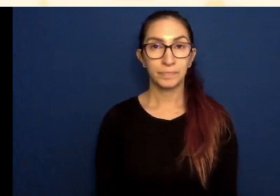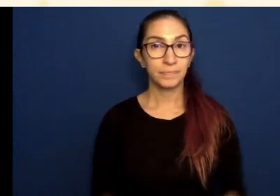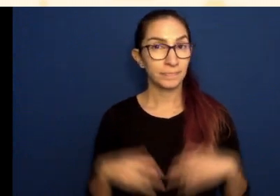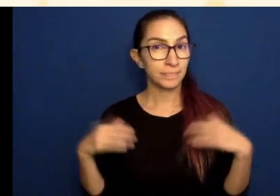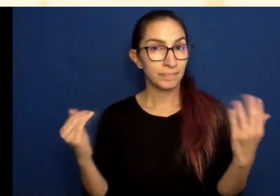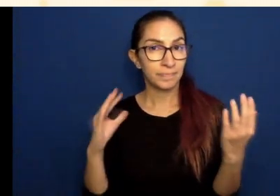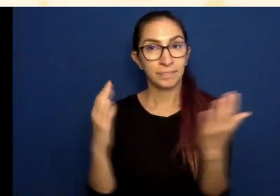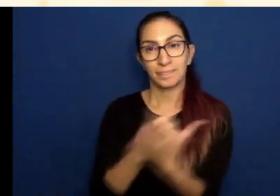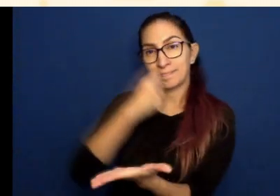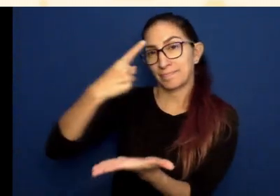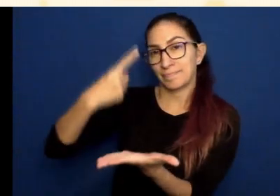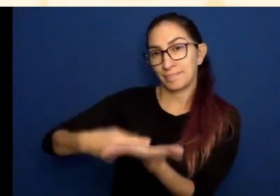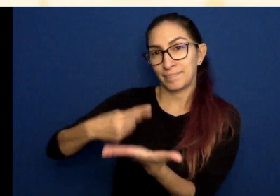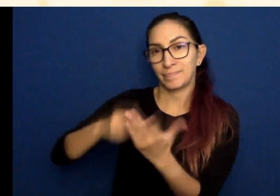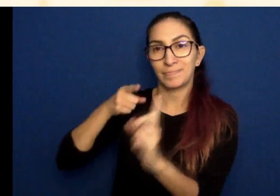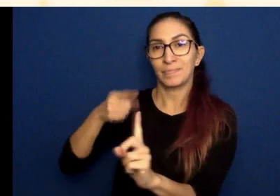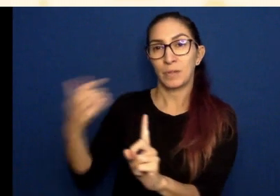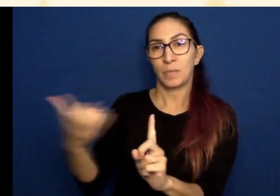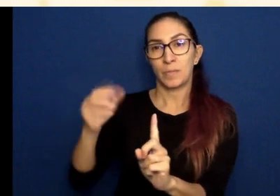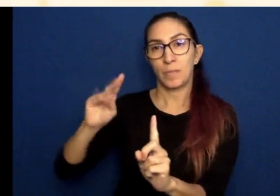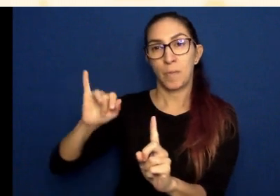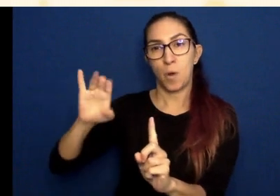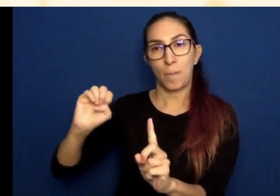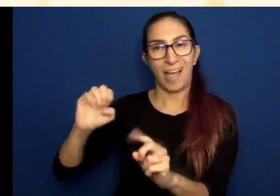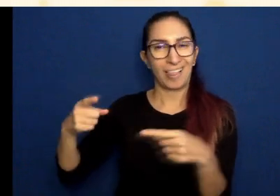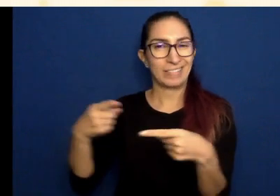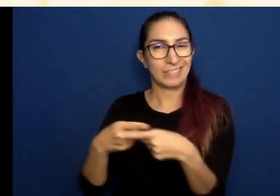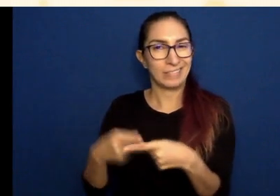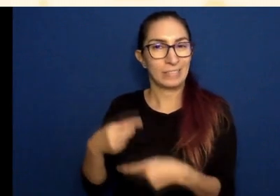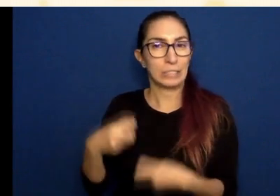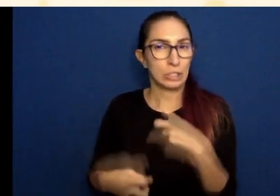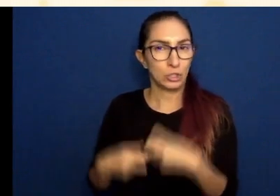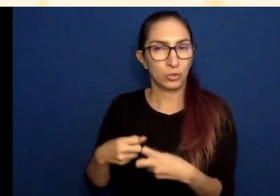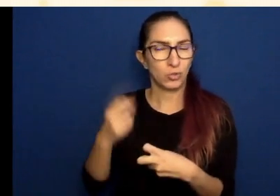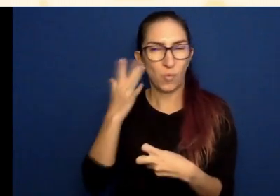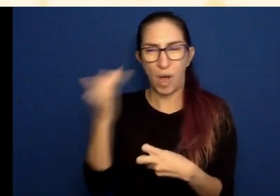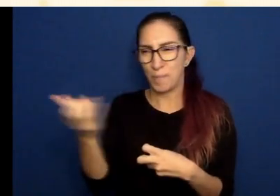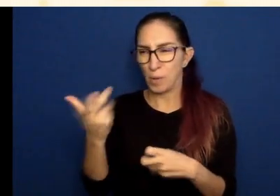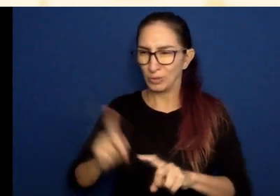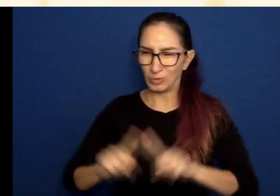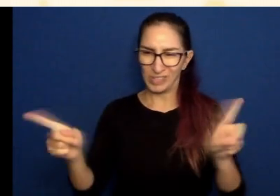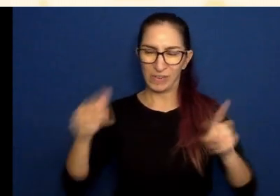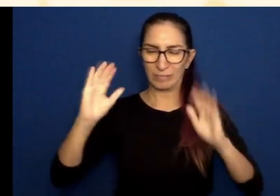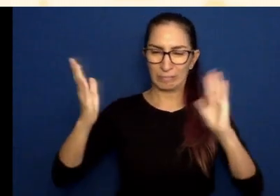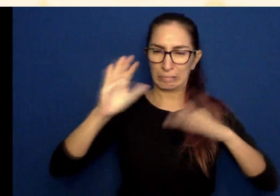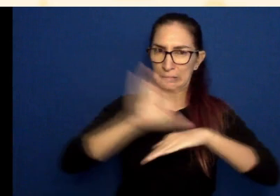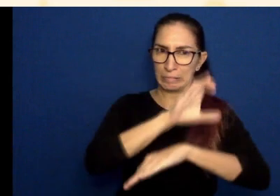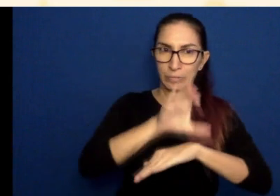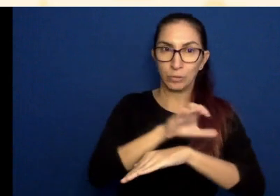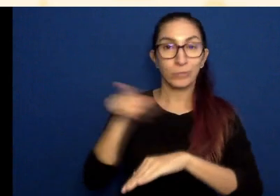So that's where you get them.